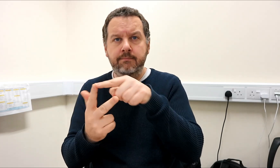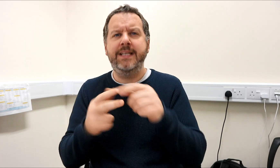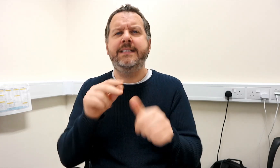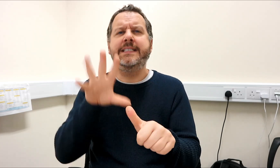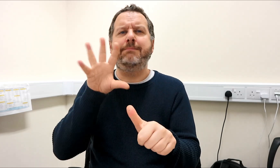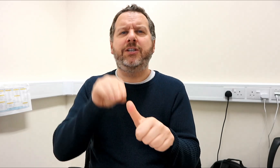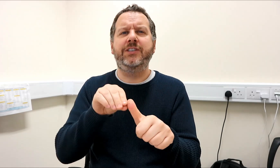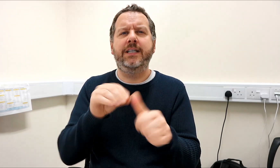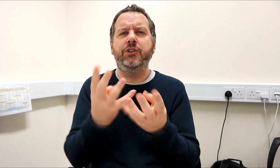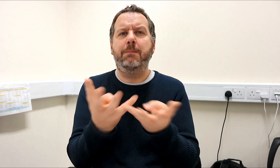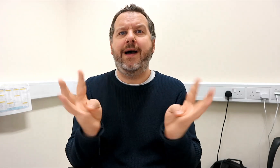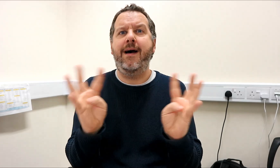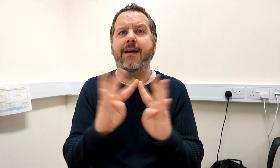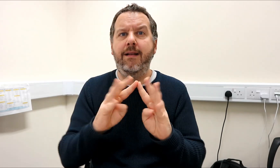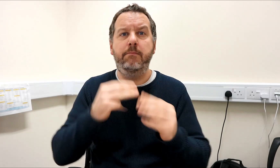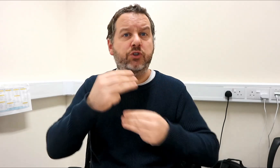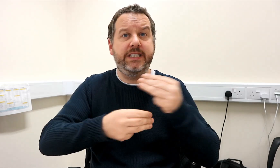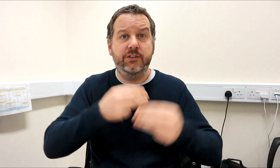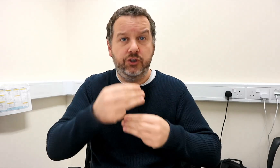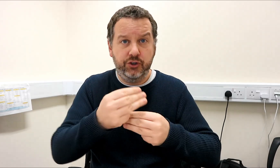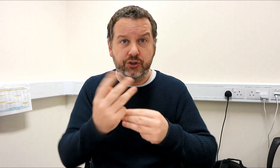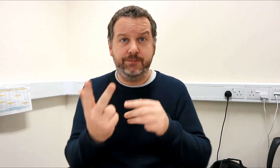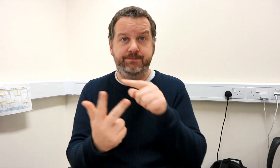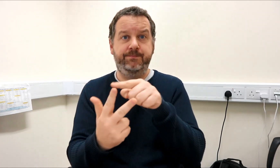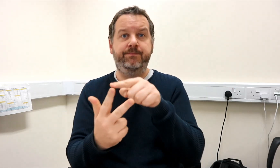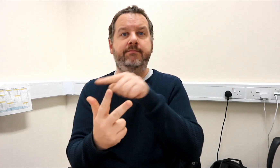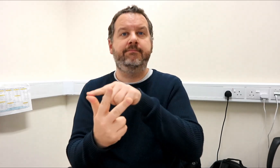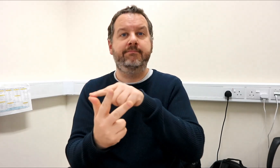the Specialisation Panels - Procedures paper;